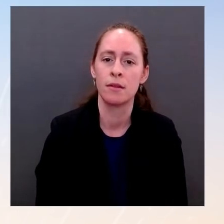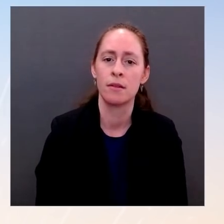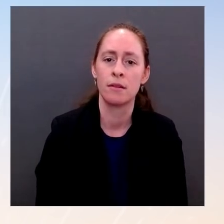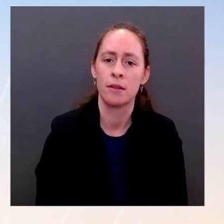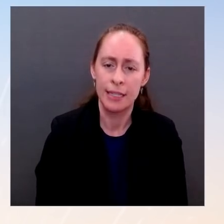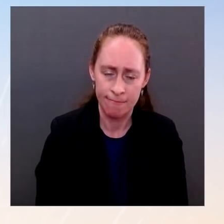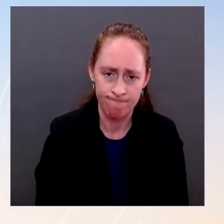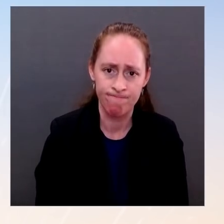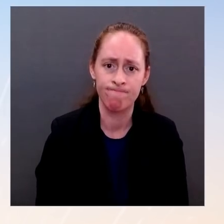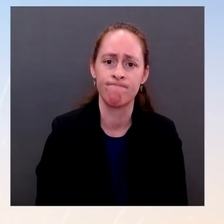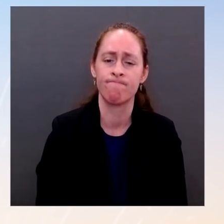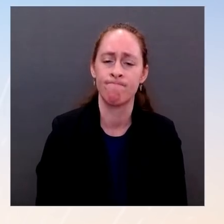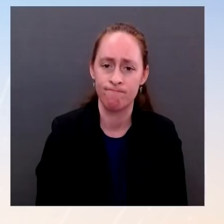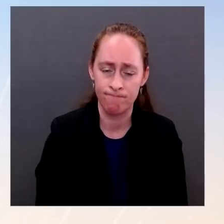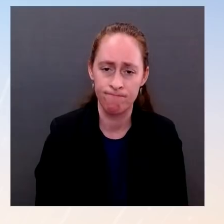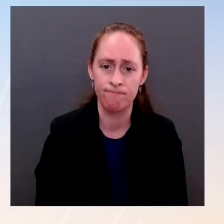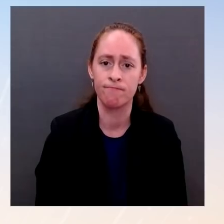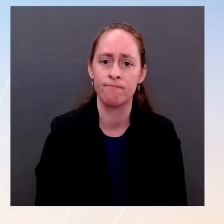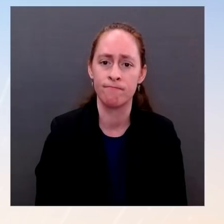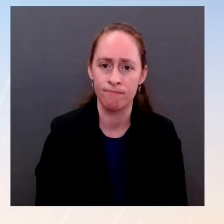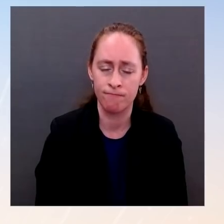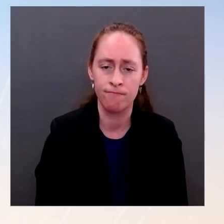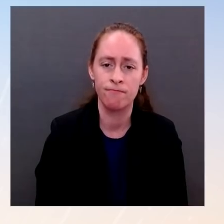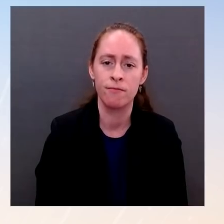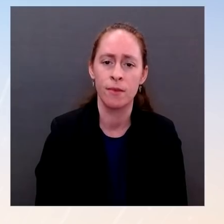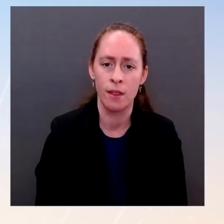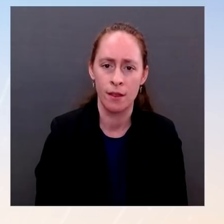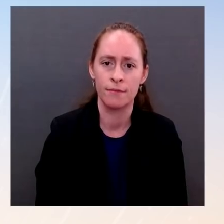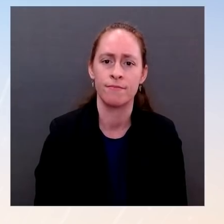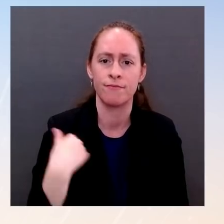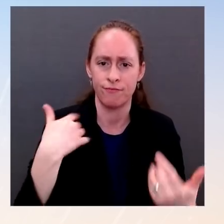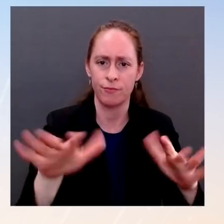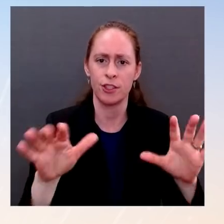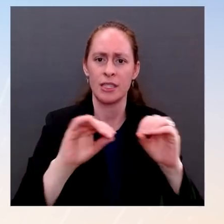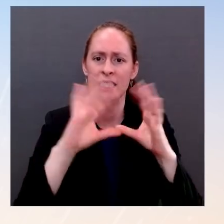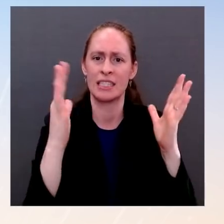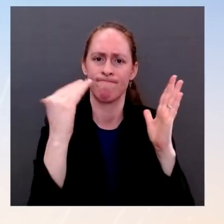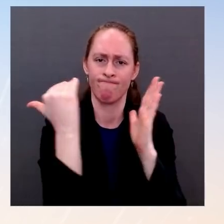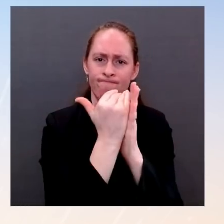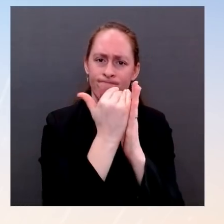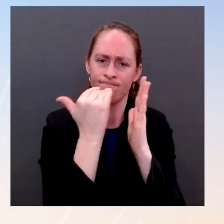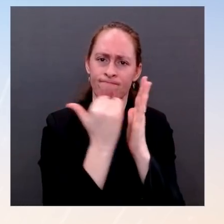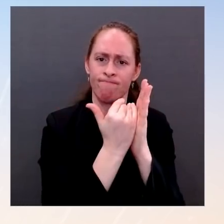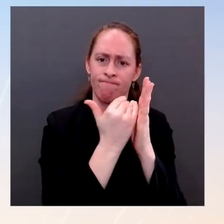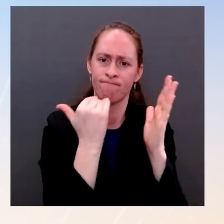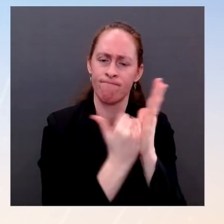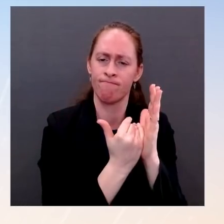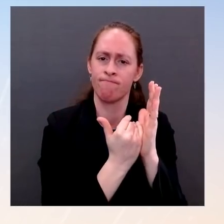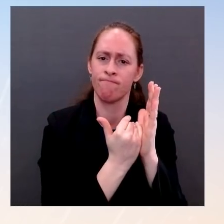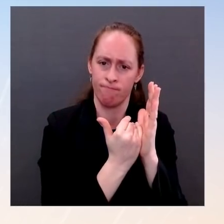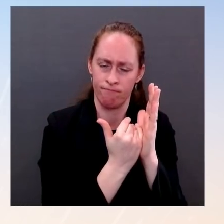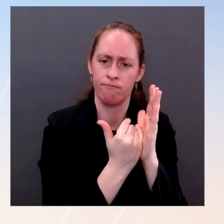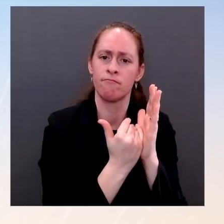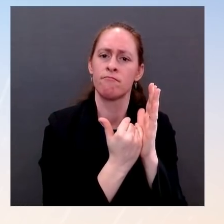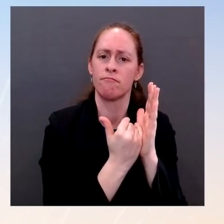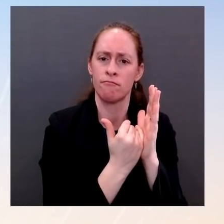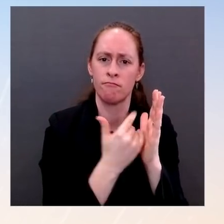They need to be strong enough to demonstrate our resolve. We calibrate them to maximize the chance of coordinating with allies and partners.